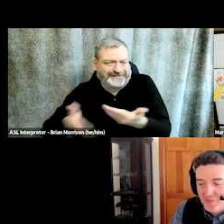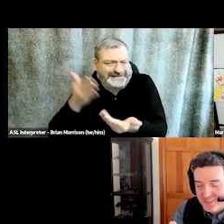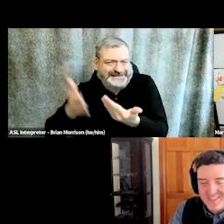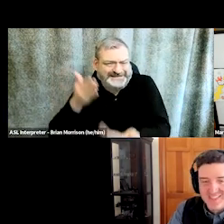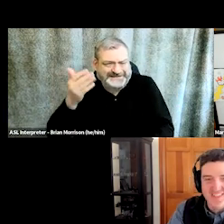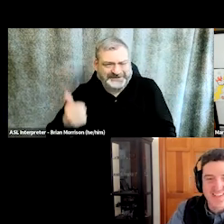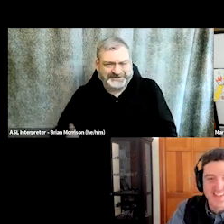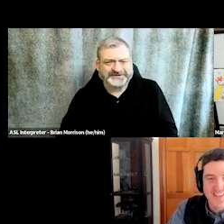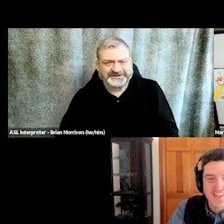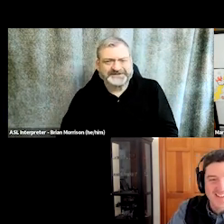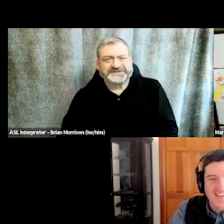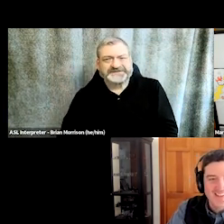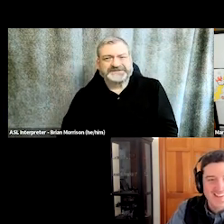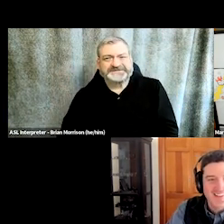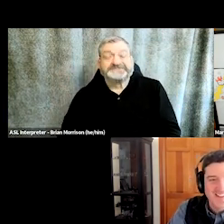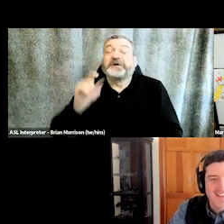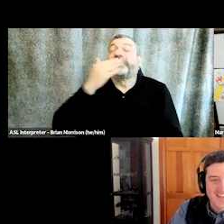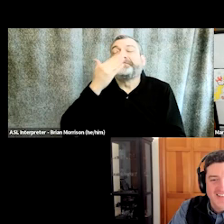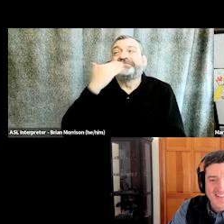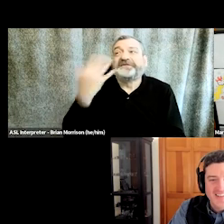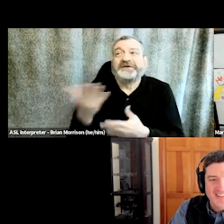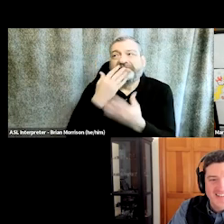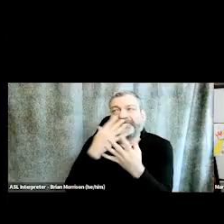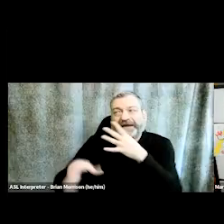That'S absolutely, it's really important.